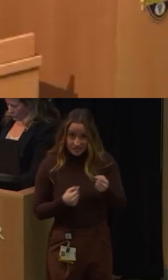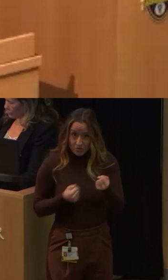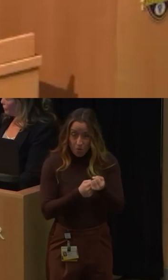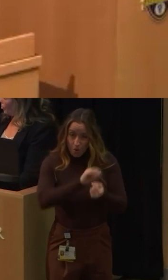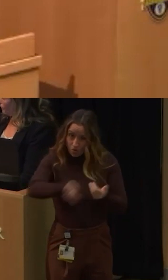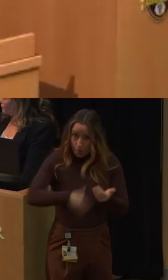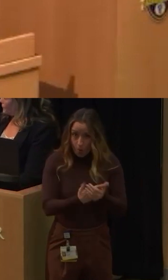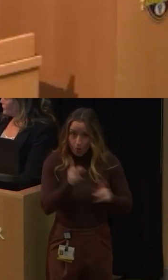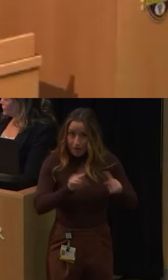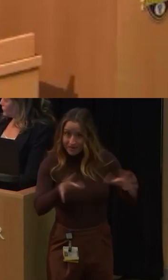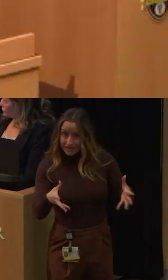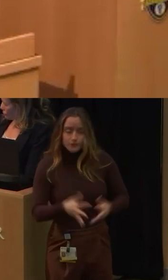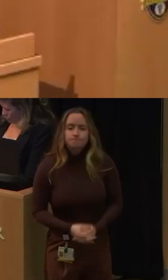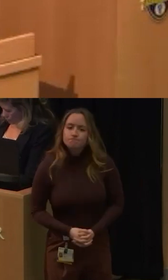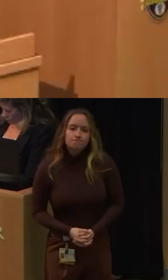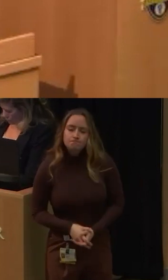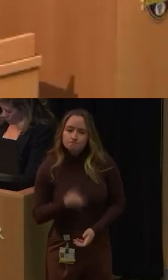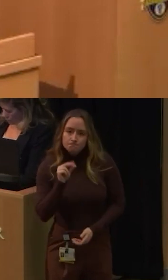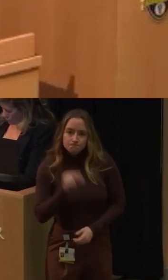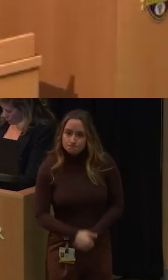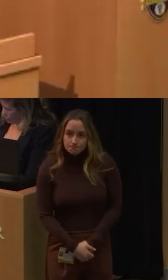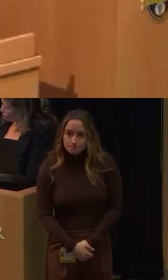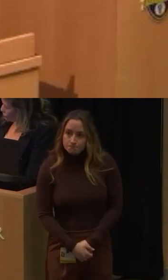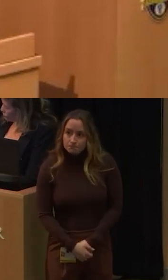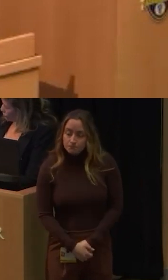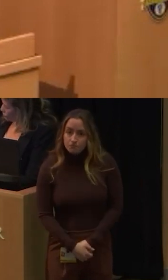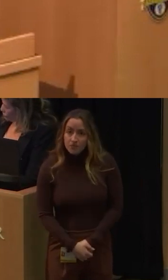and we have responded in a way, as a country,